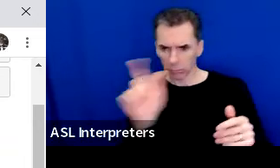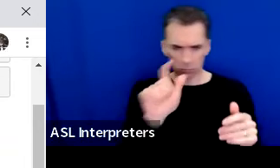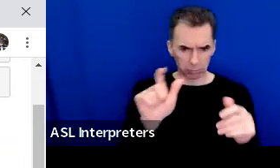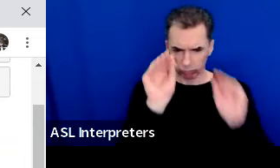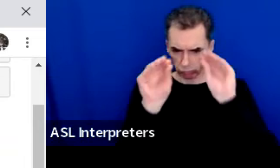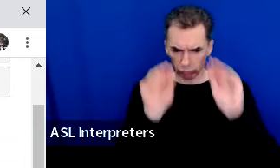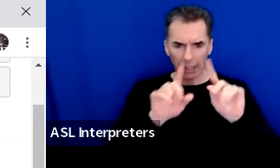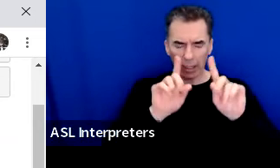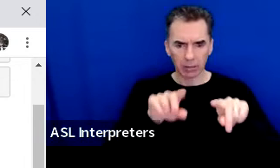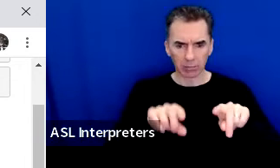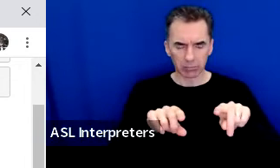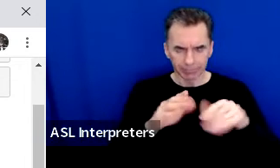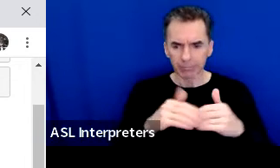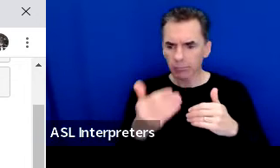They get to see what the right answer was.